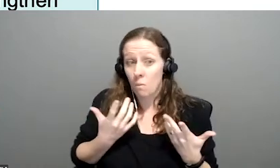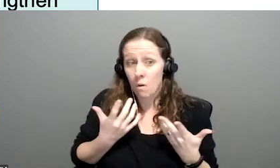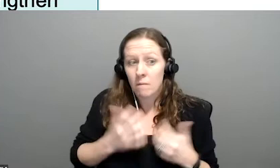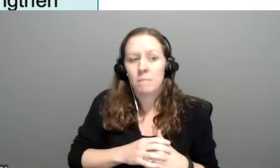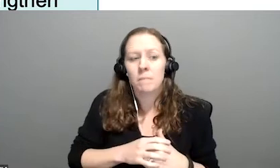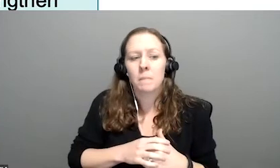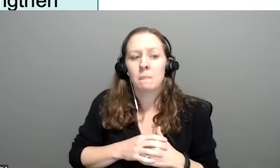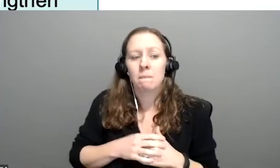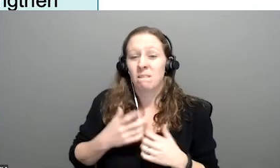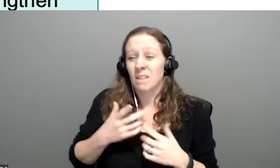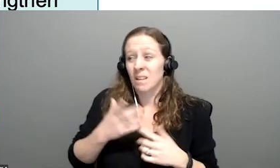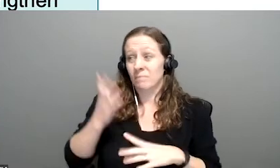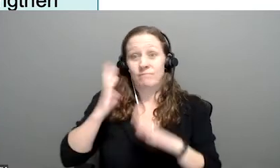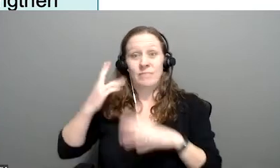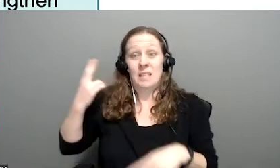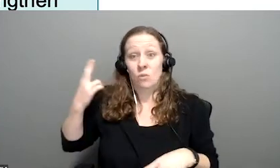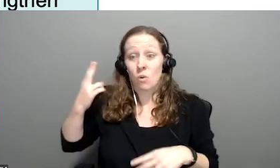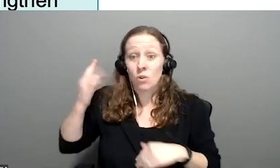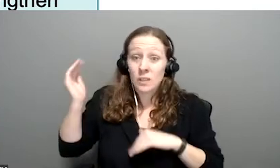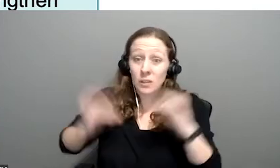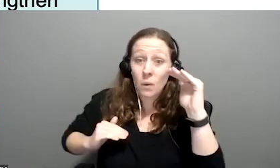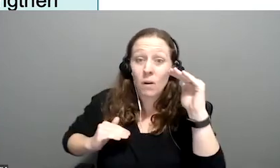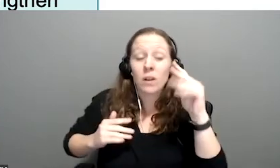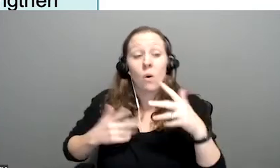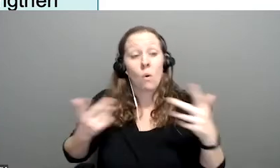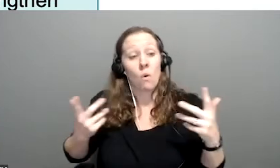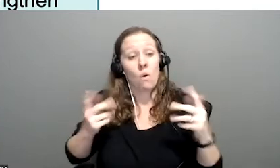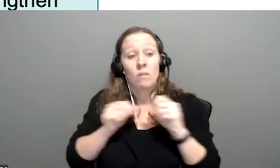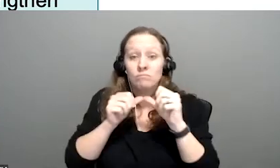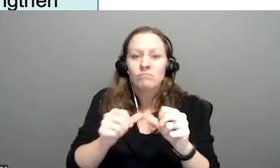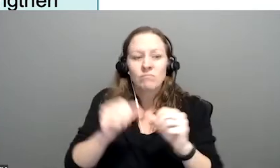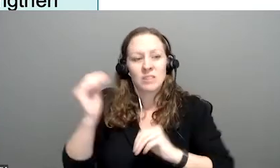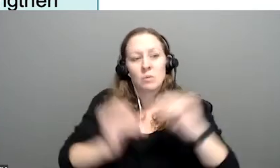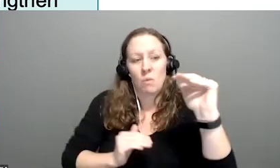different demographic groups. Systemic barriers and inequalities affect different populations